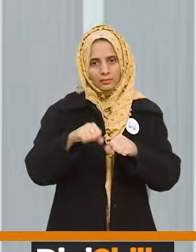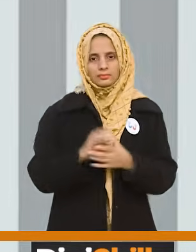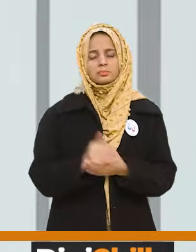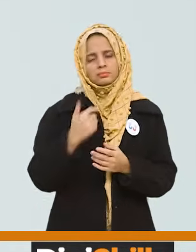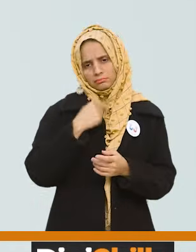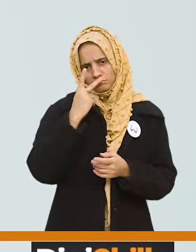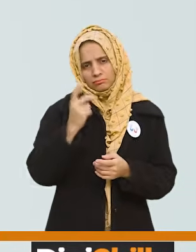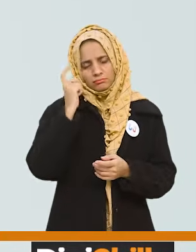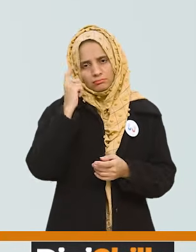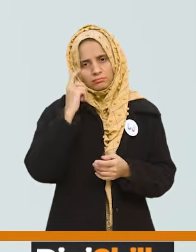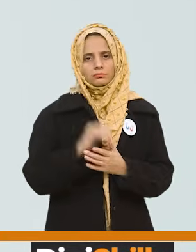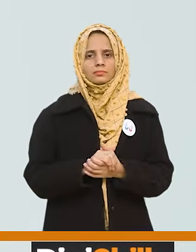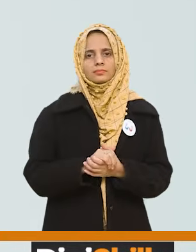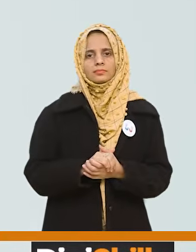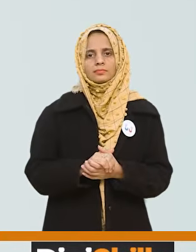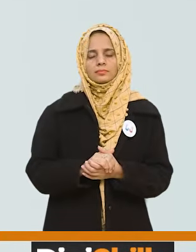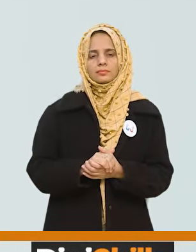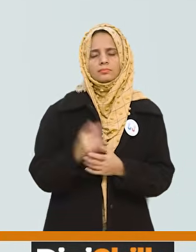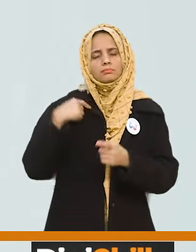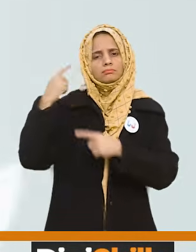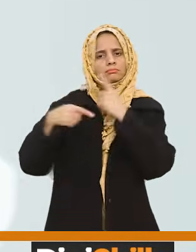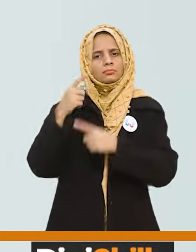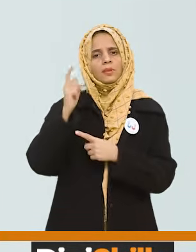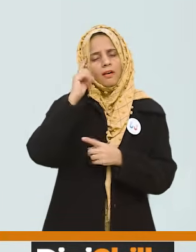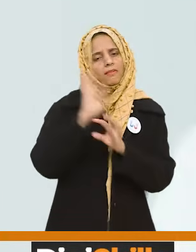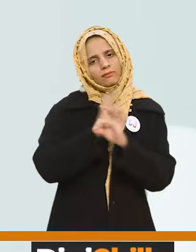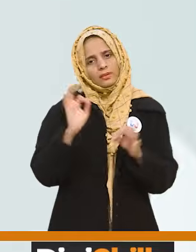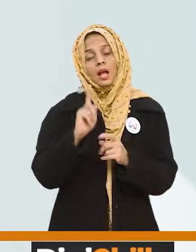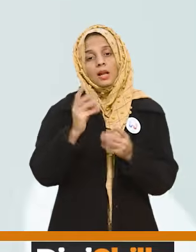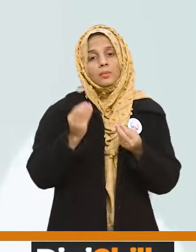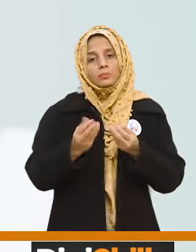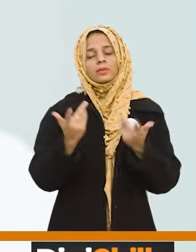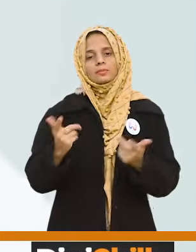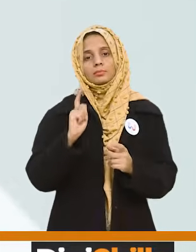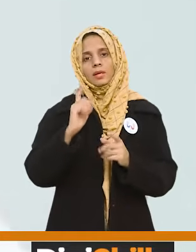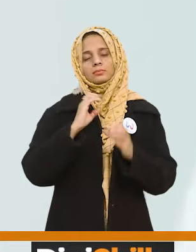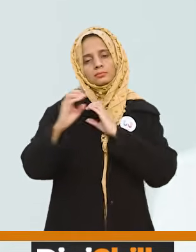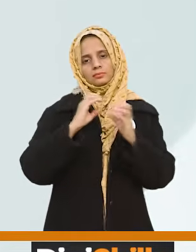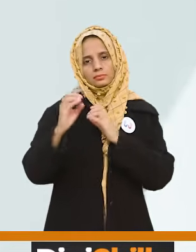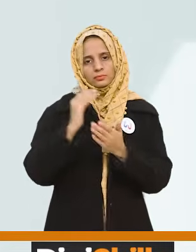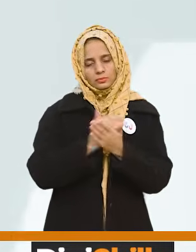In my opinion and according to my experience, the first thing you should do is to h ave a conversation.